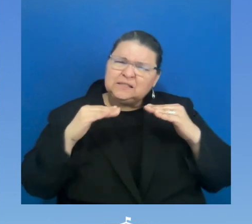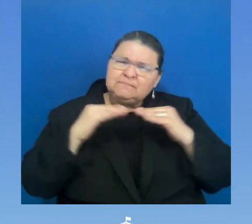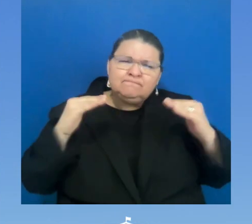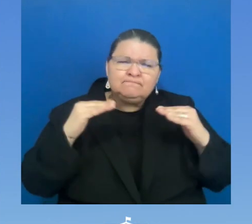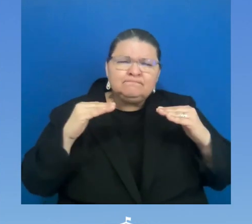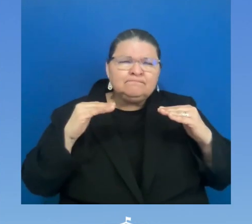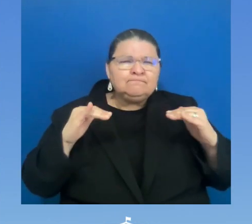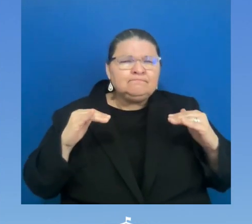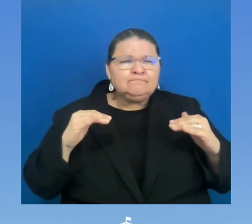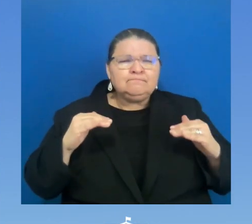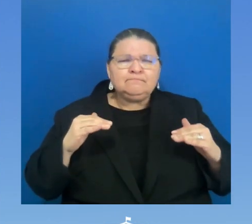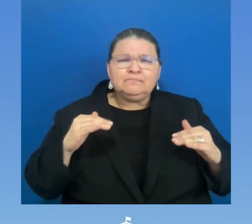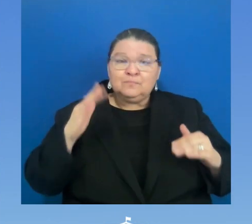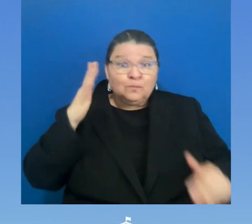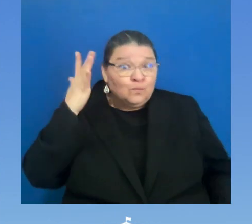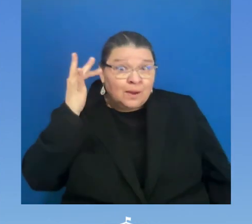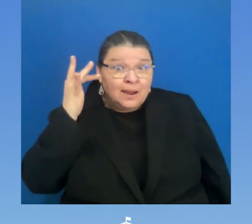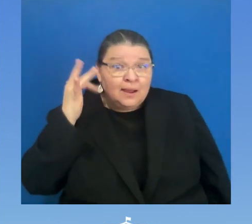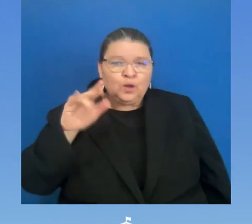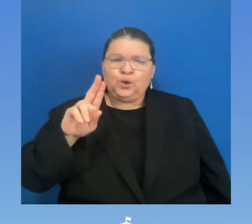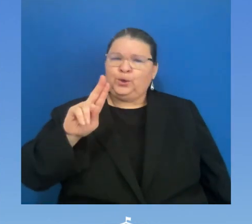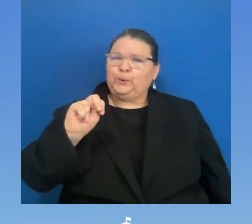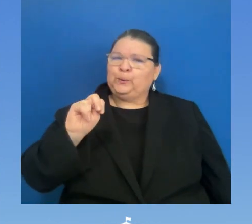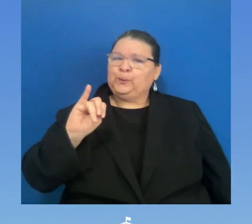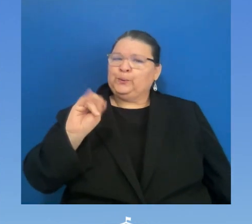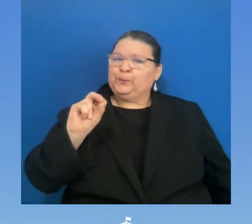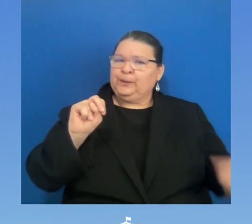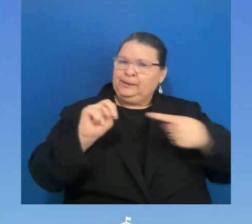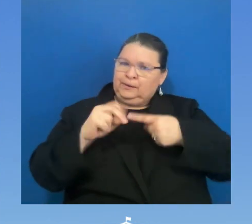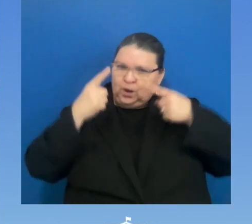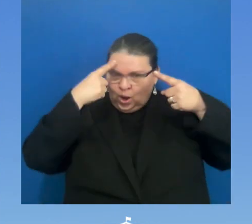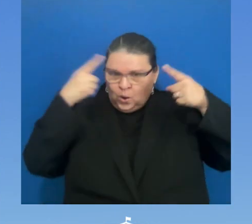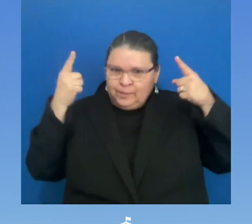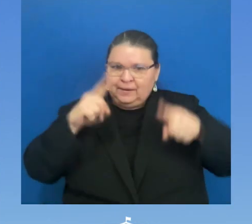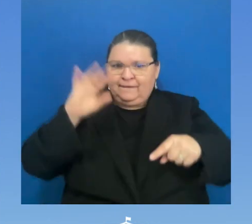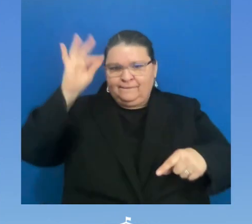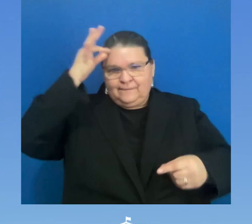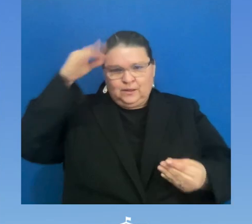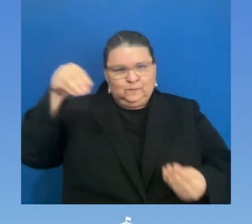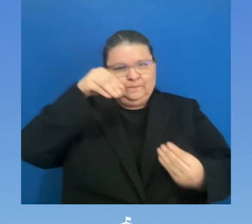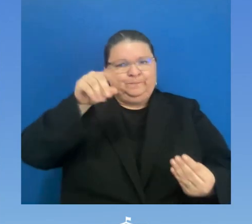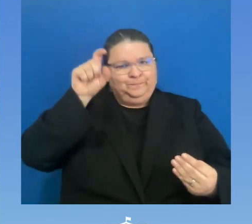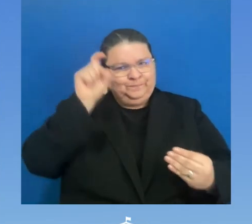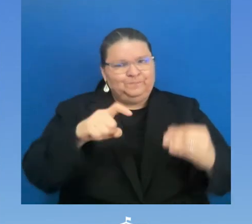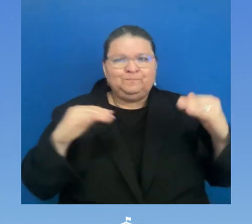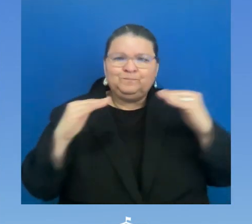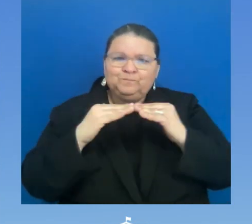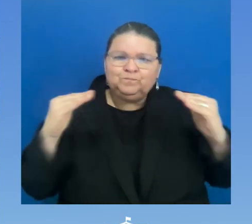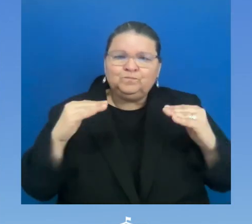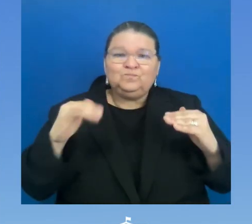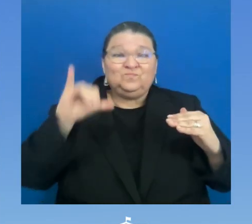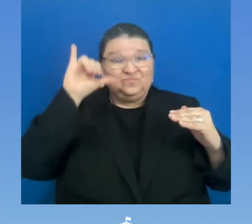that agreement says that the bargaining agreement doesn't say, well, men get paid more than women. It says everyone gets paid equally across the board.